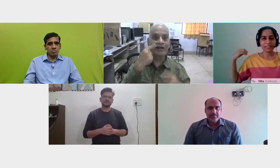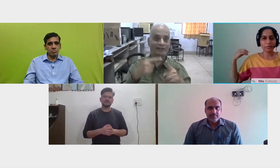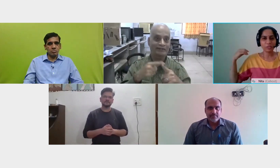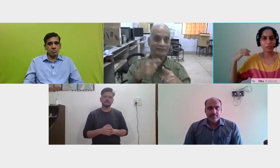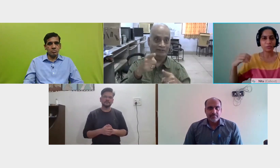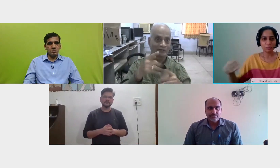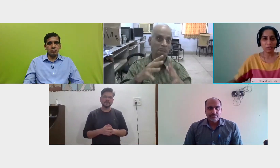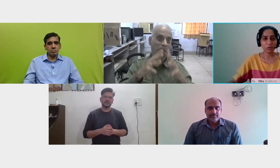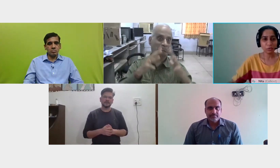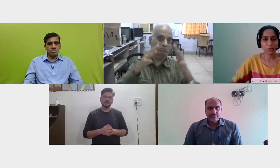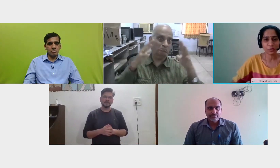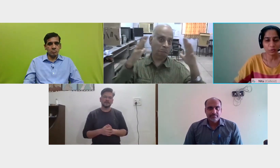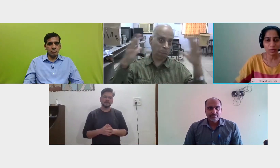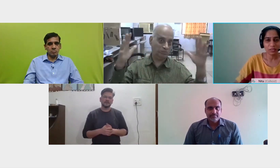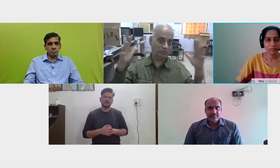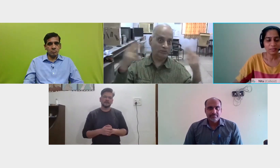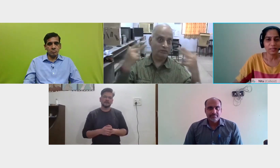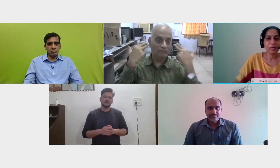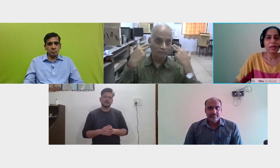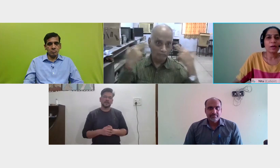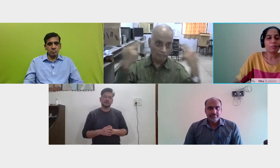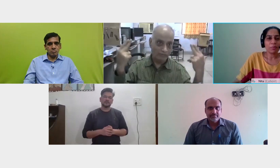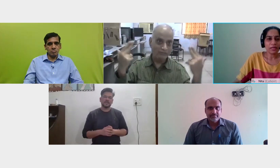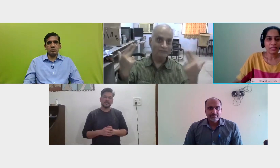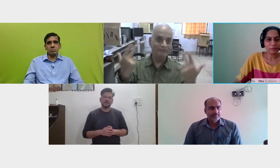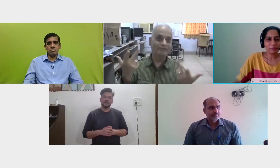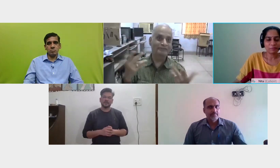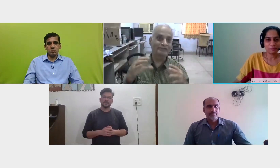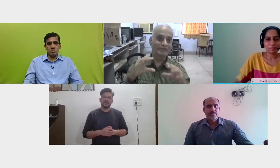especially like isl which was being used for so many years and I am also happy that IIT,